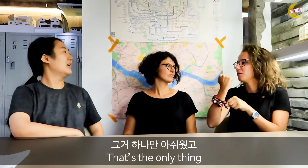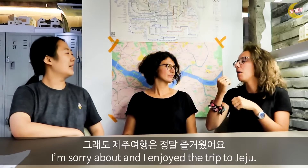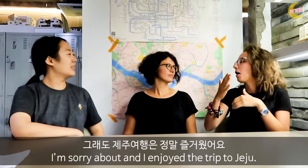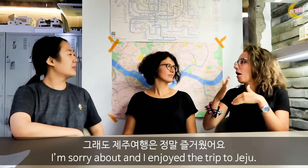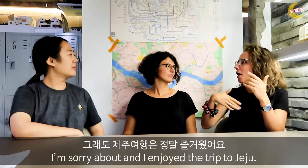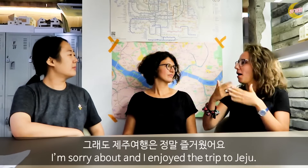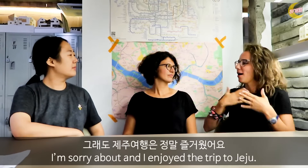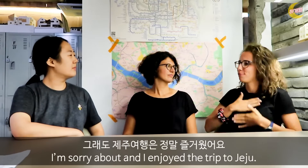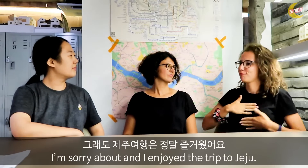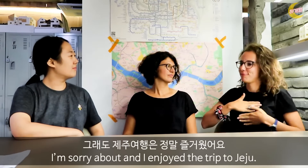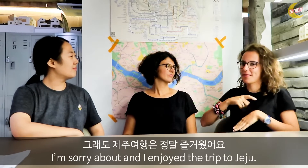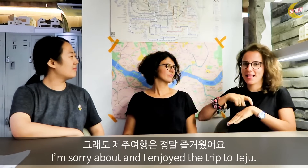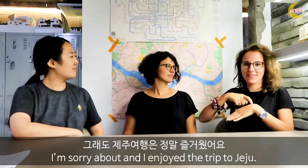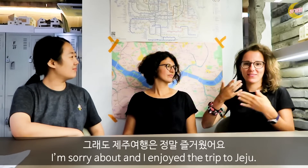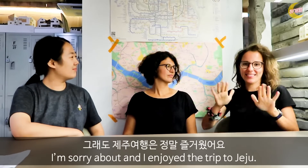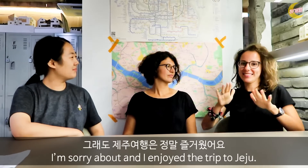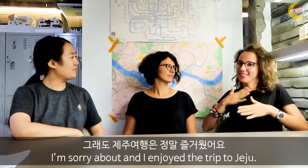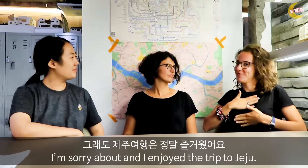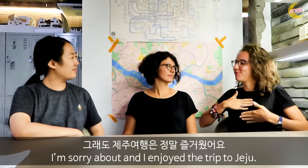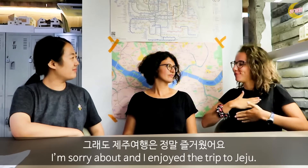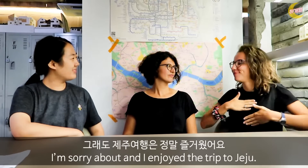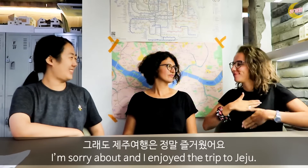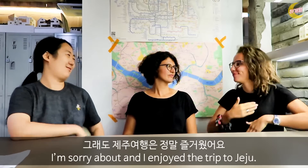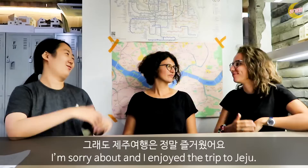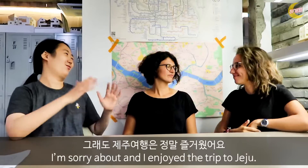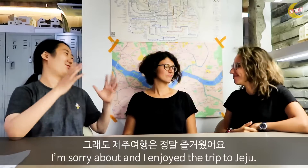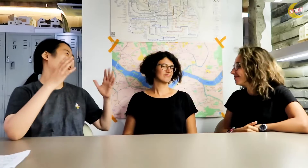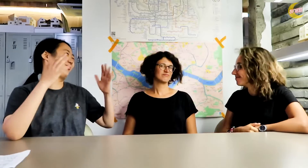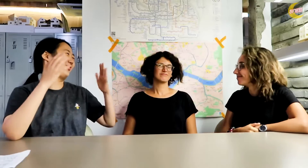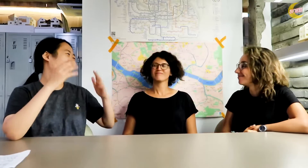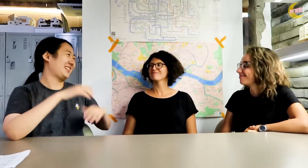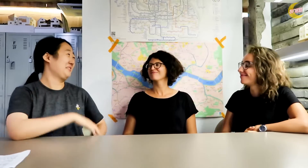That’s the only thing I’m sorry about and I enjoyed the trip to Jeju.